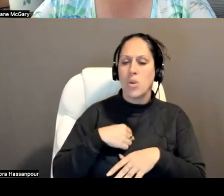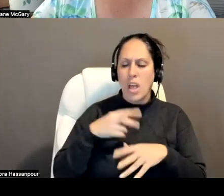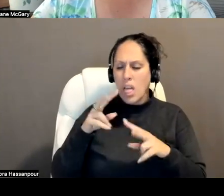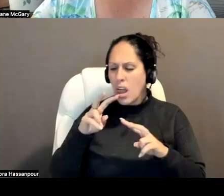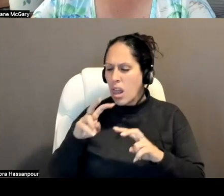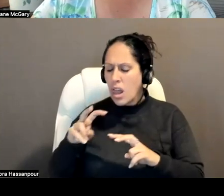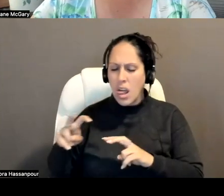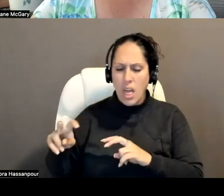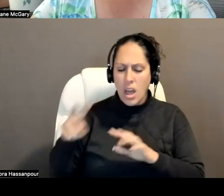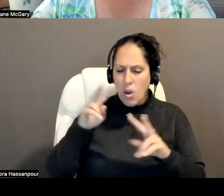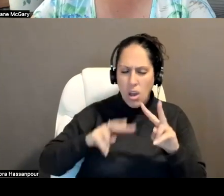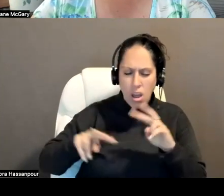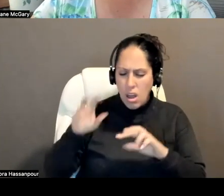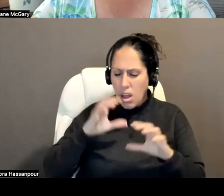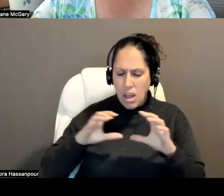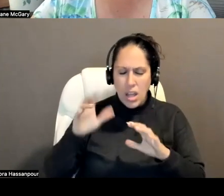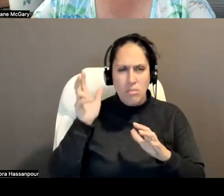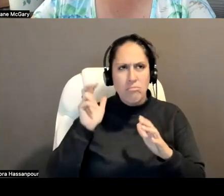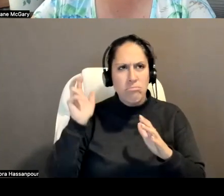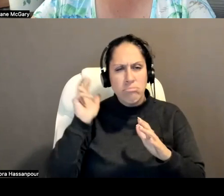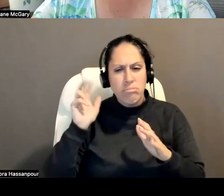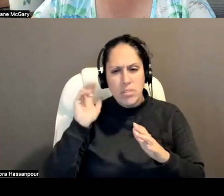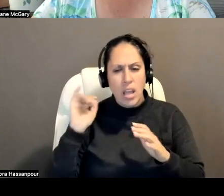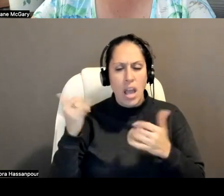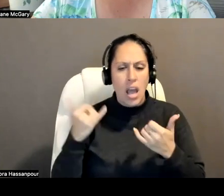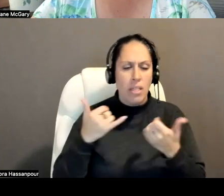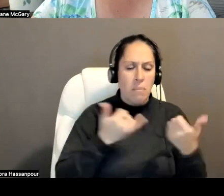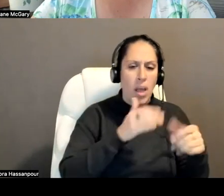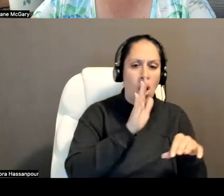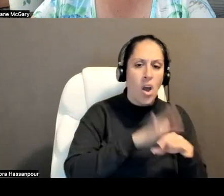lot of those videos. And we heard how they are actually playing on the flute. And then we